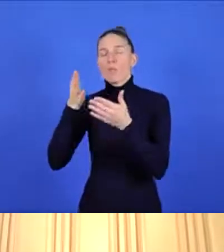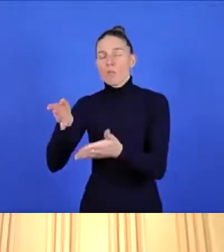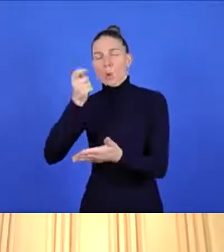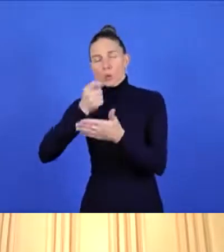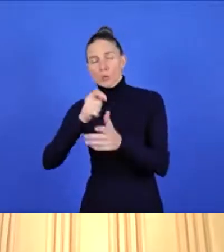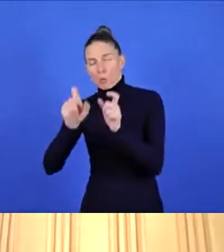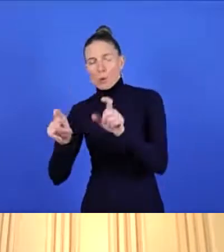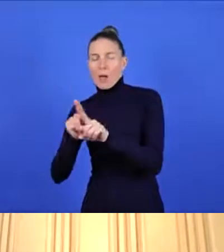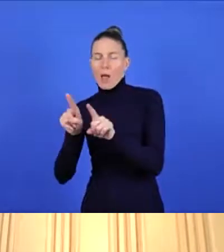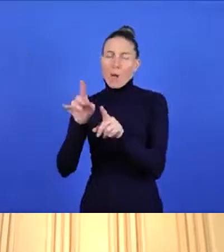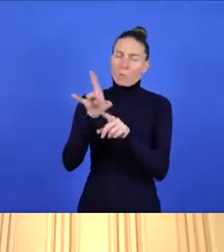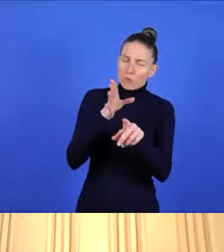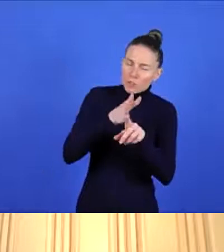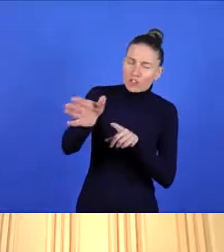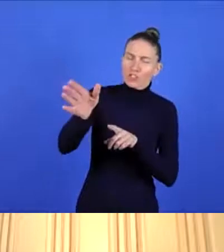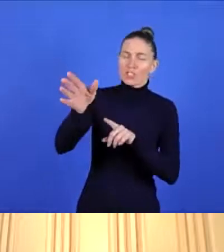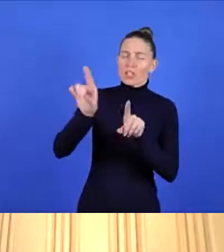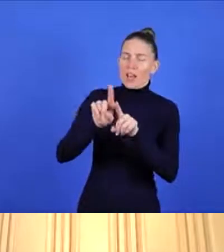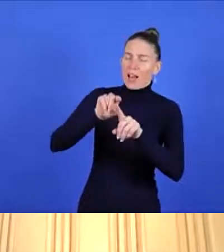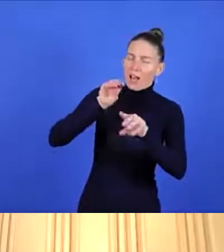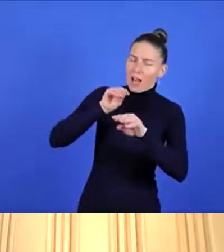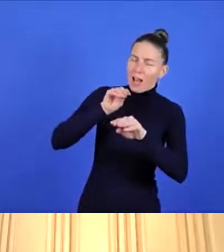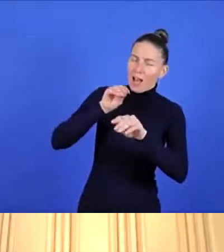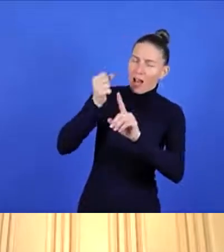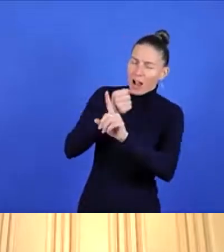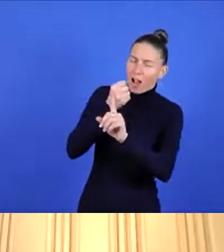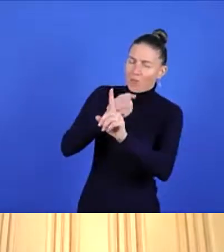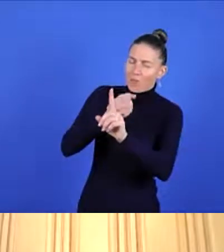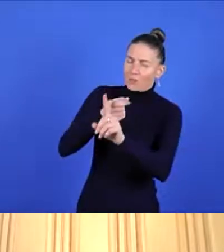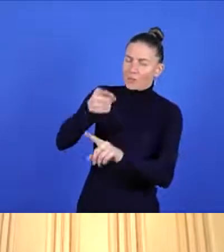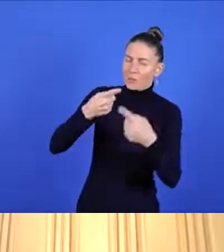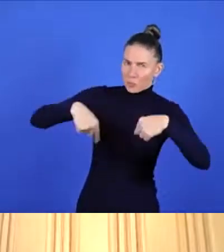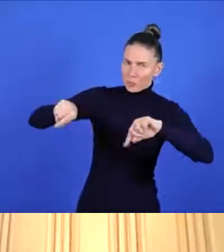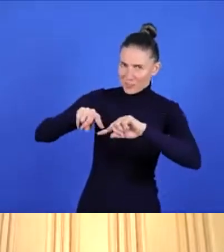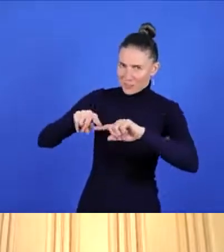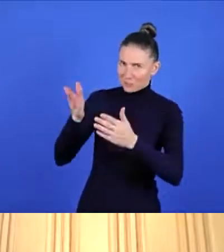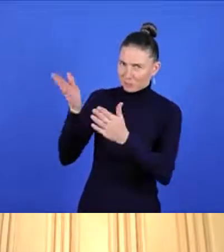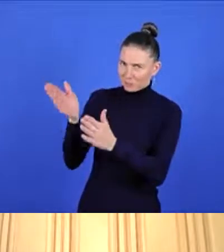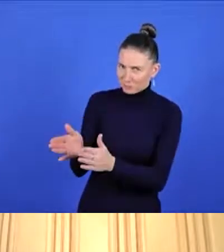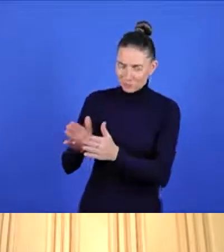people, and its representative on the